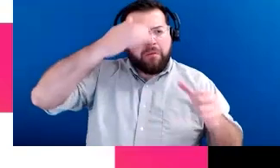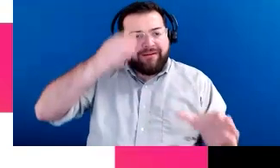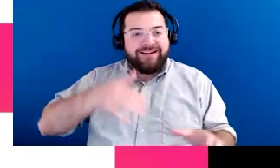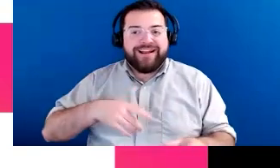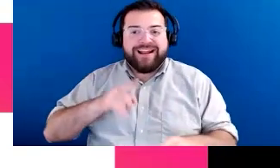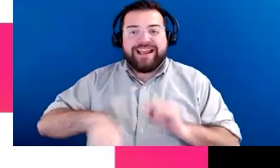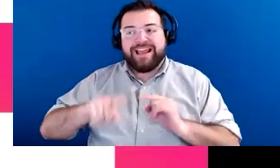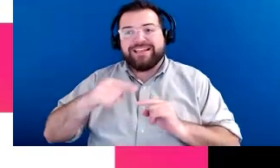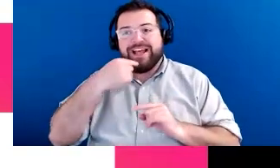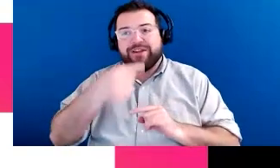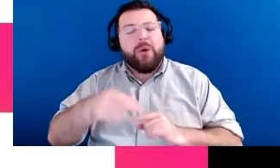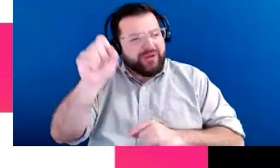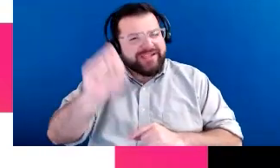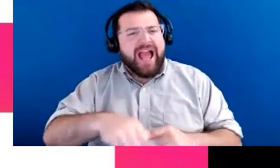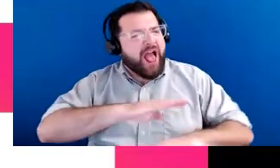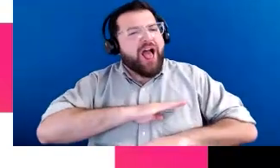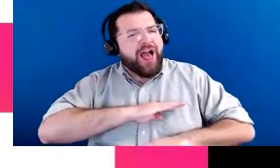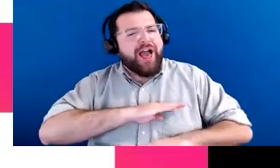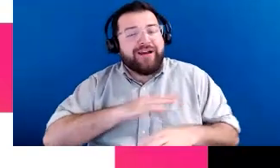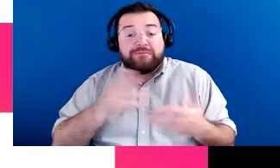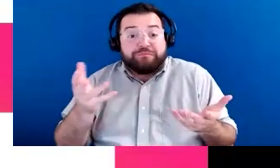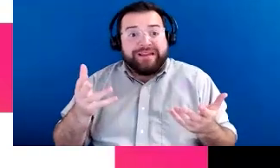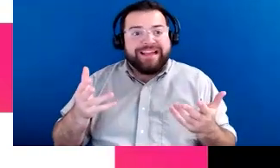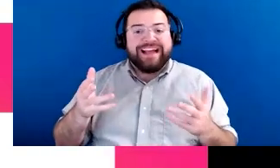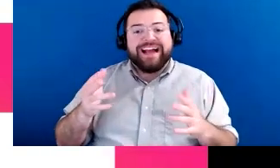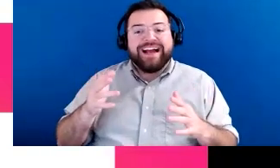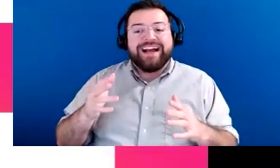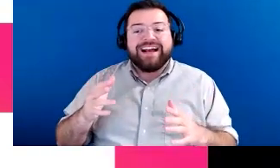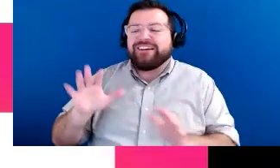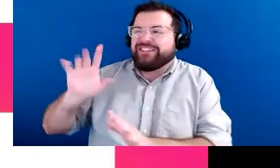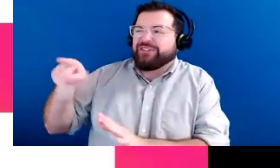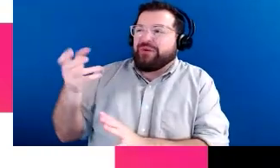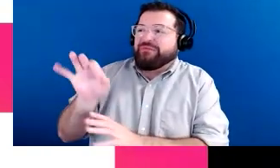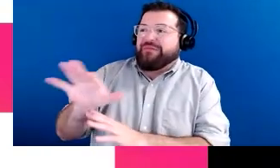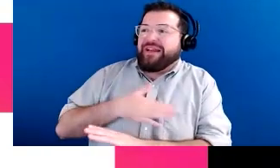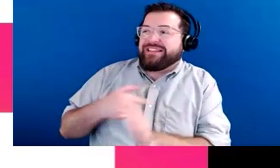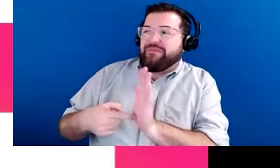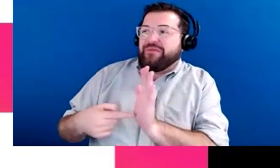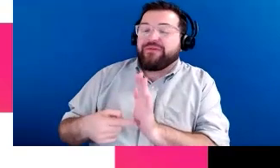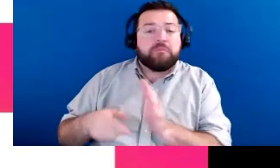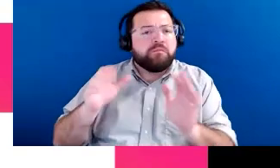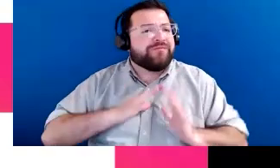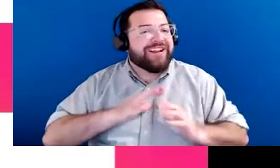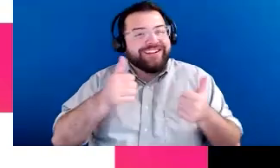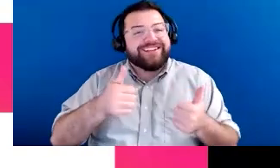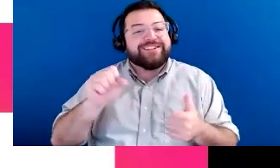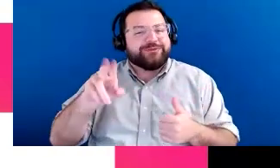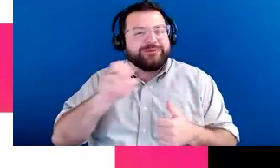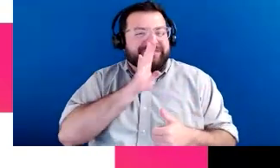That's okay. So that was my example. So yeah. Yeah. That's and that's a great example as well too.